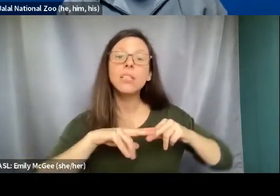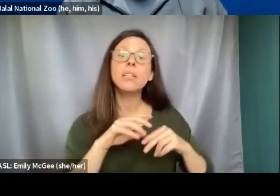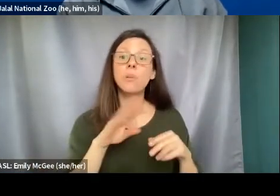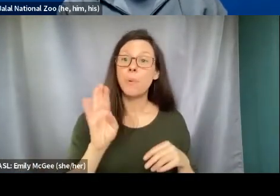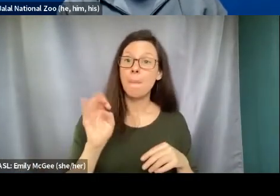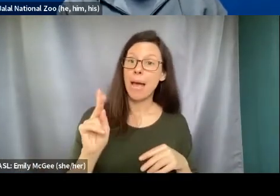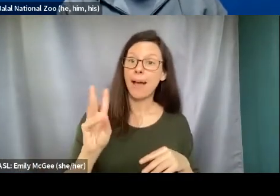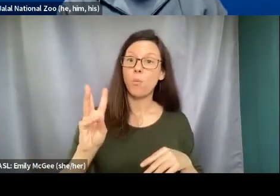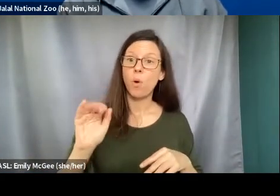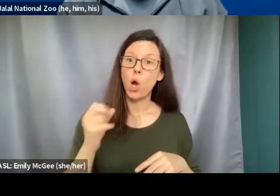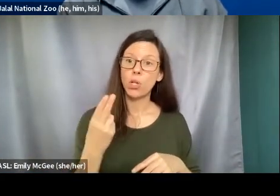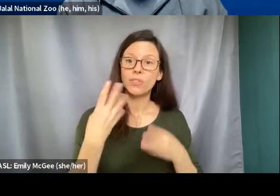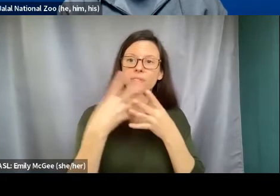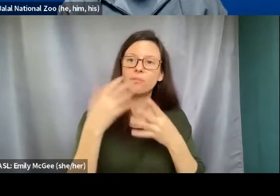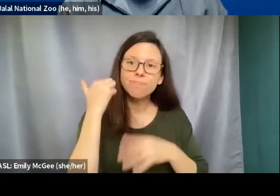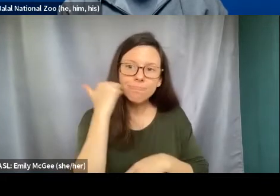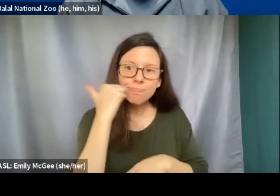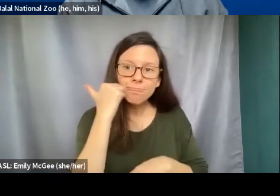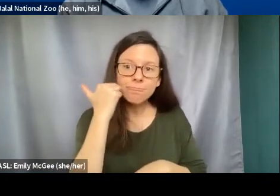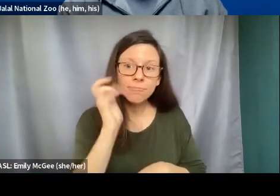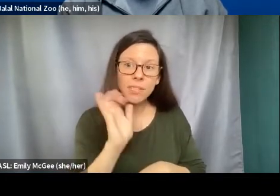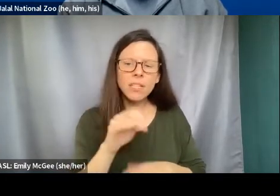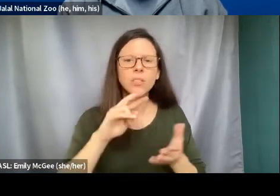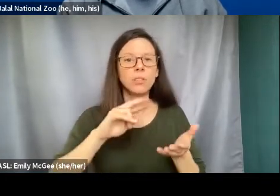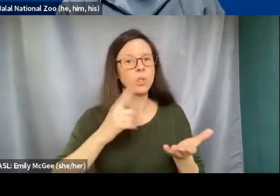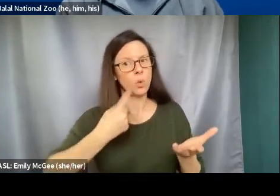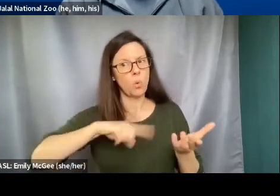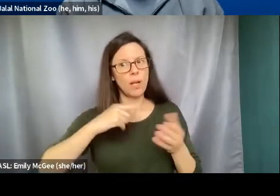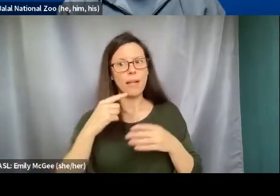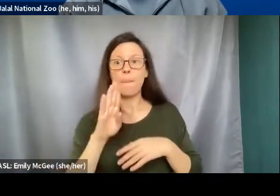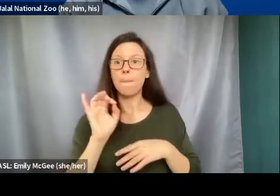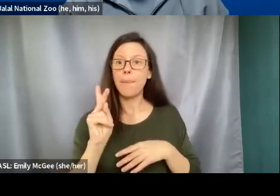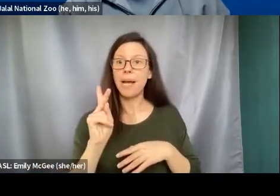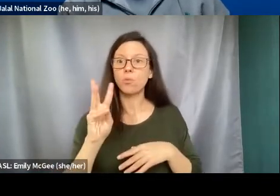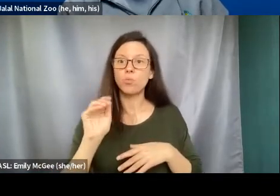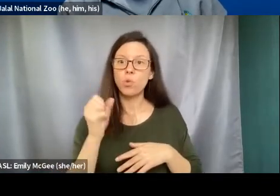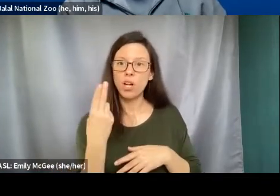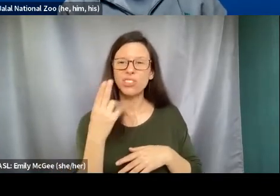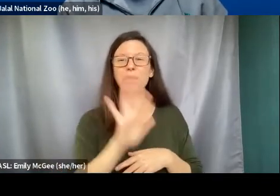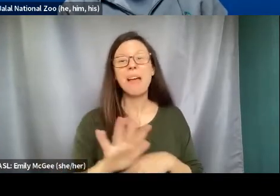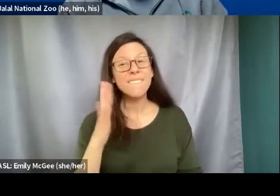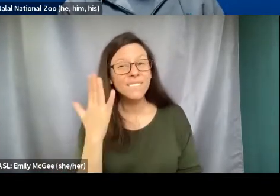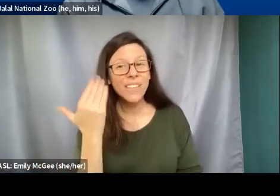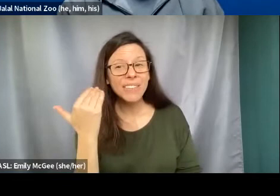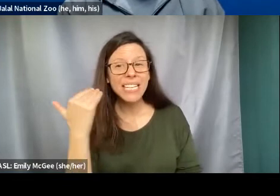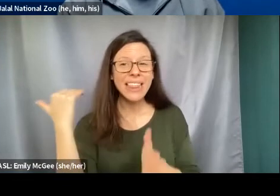um on those pools we are backwashing about 15,000 gallons of water a day.